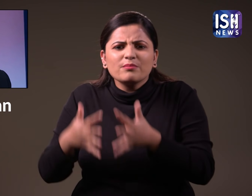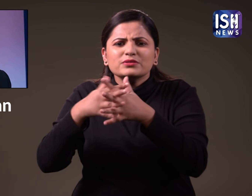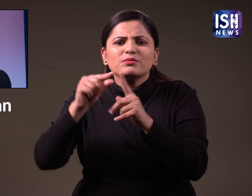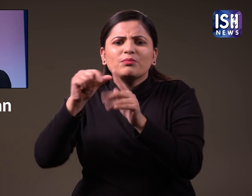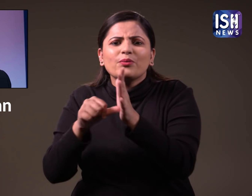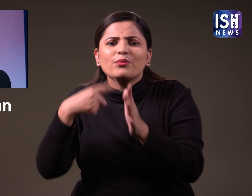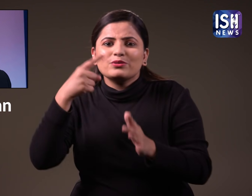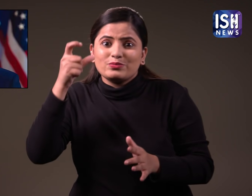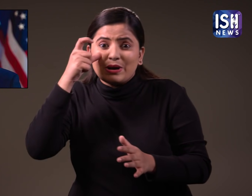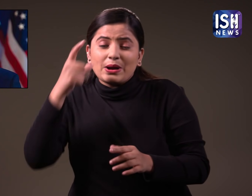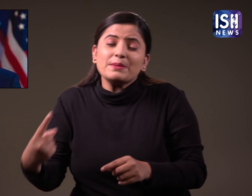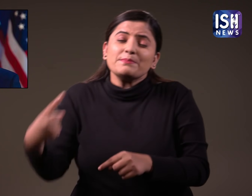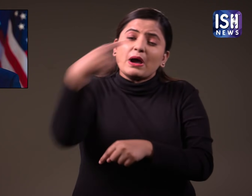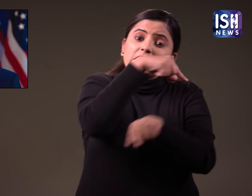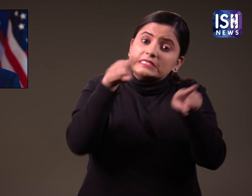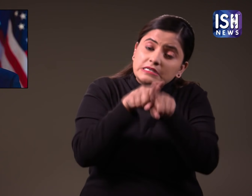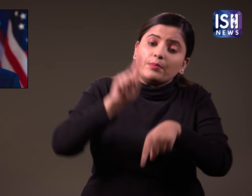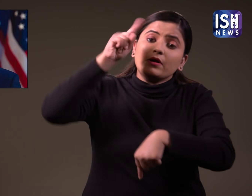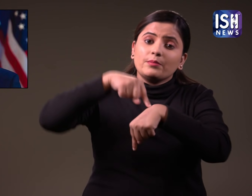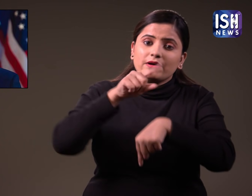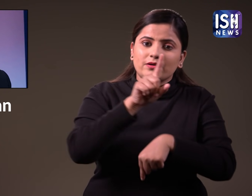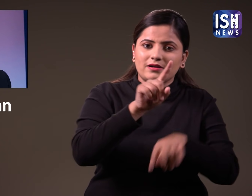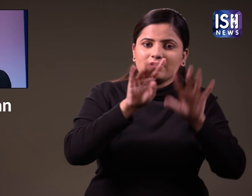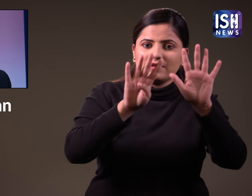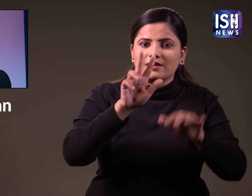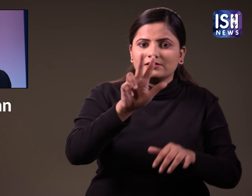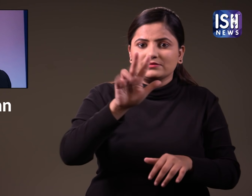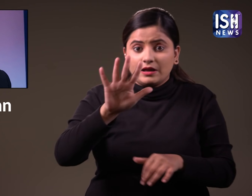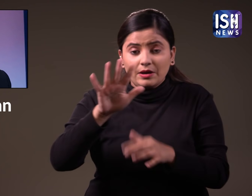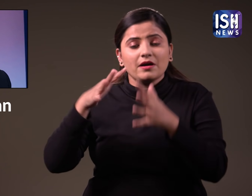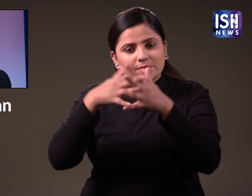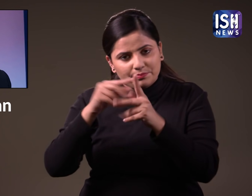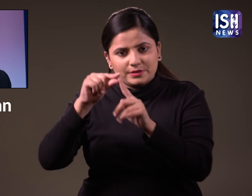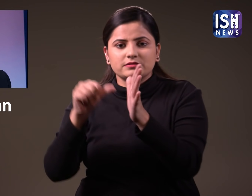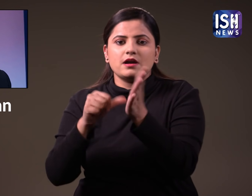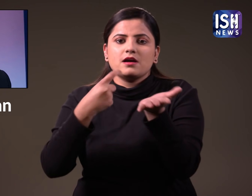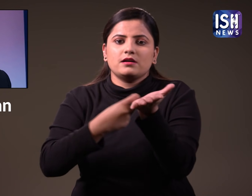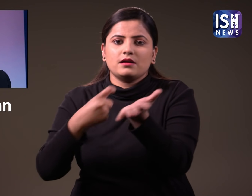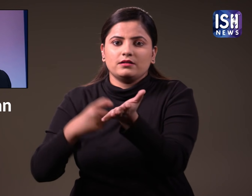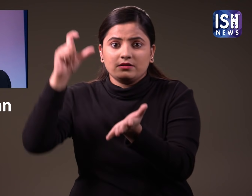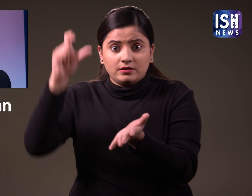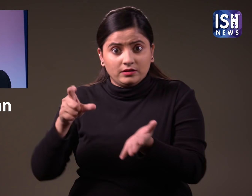Just like Joe Biden is the President of USA now, Ronald Reagan was the President in 1985.